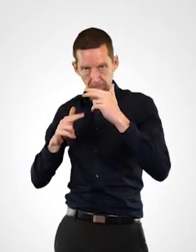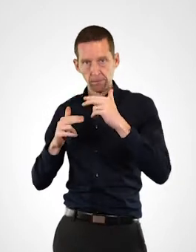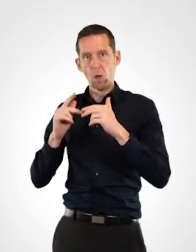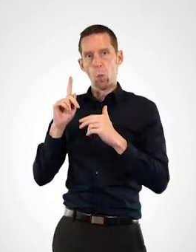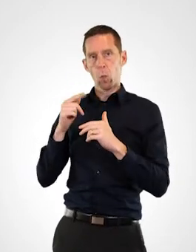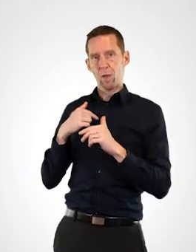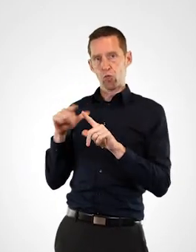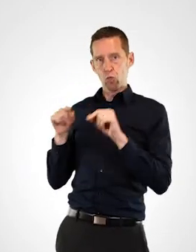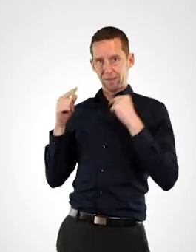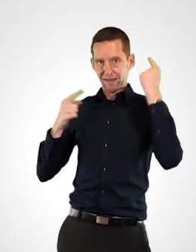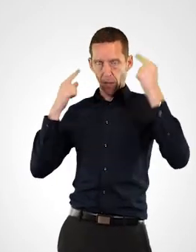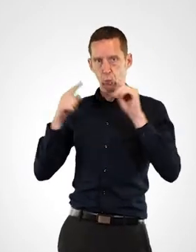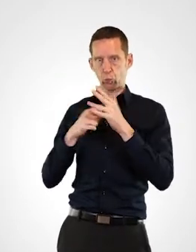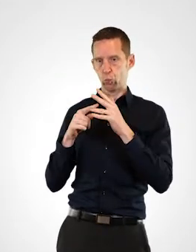we've chosen as stimuli.